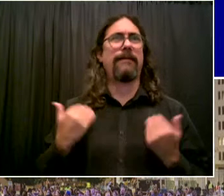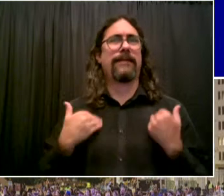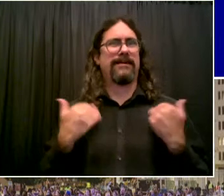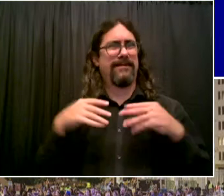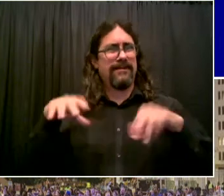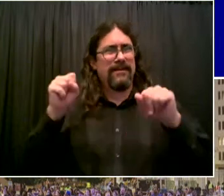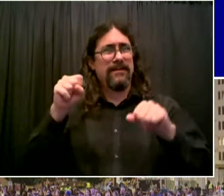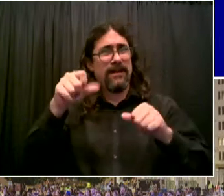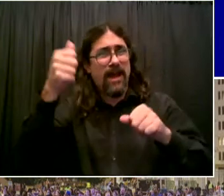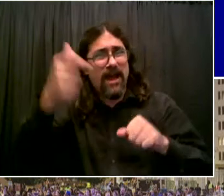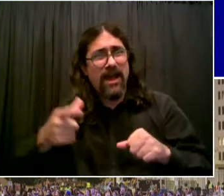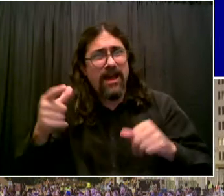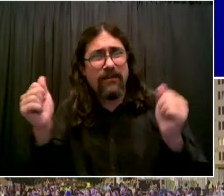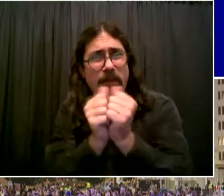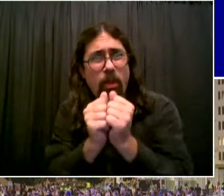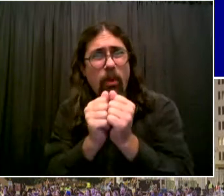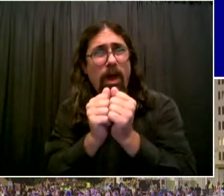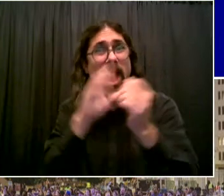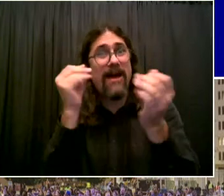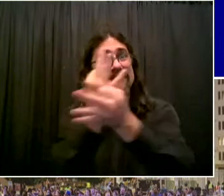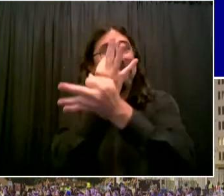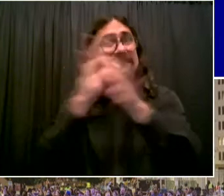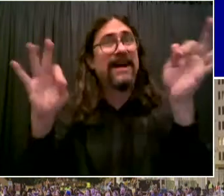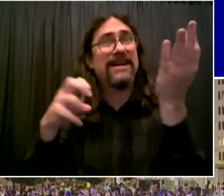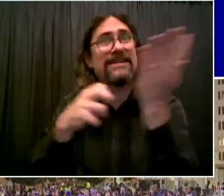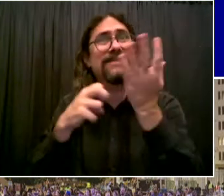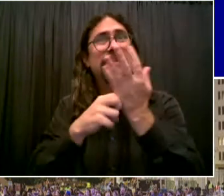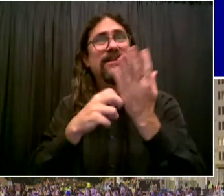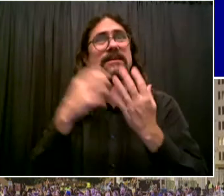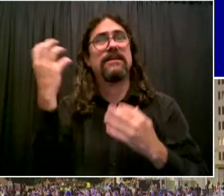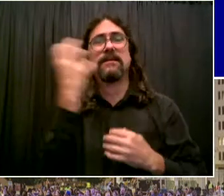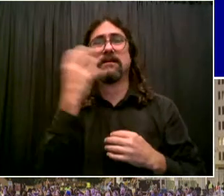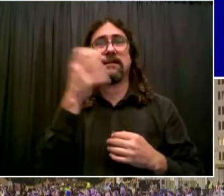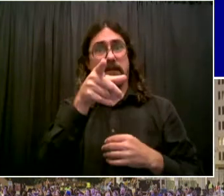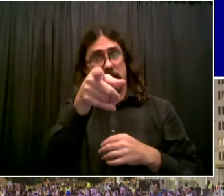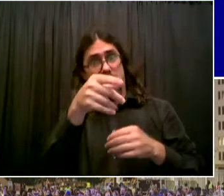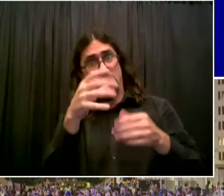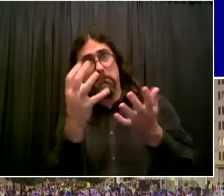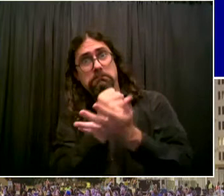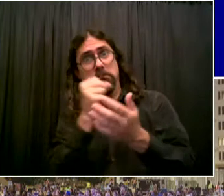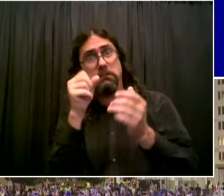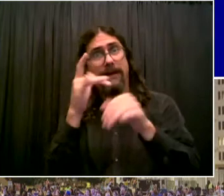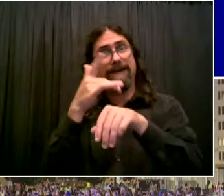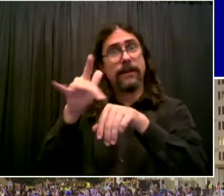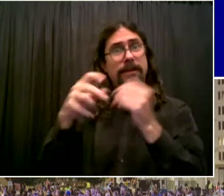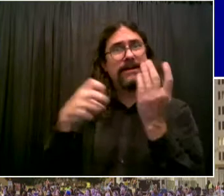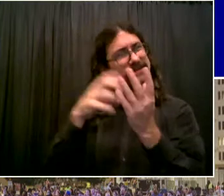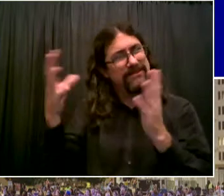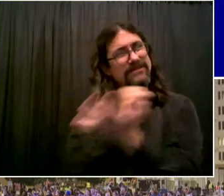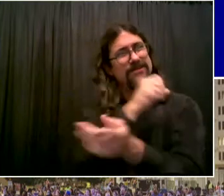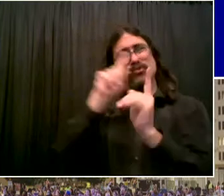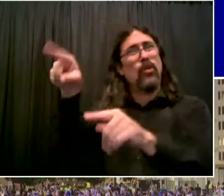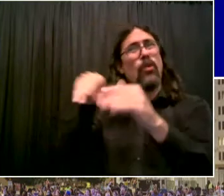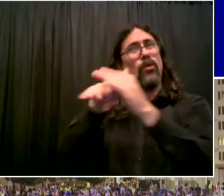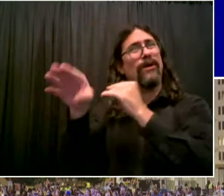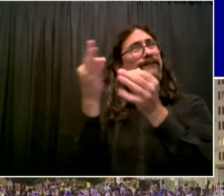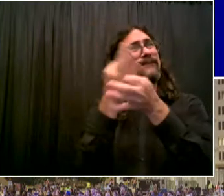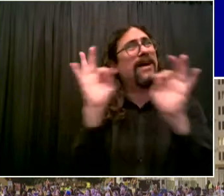GREAT SHOW IN BROOKLYN, WE ARE HAPPY TO HAVE IT AT HTE BROOKLYN ARMY TERMINAL. IT IS EFRE AS RUBEN AND THE MAYOR HAVE SAID. MAKE SURE YOU